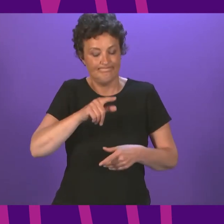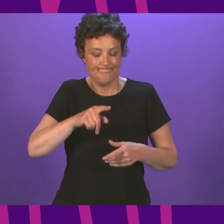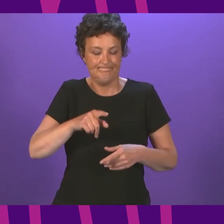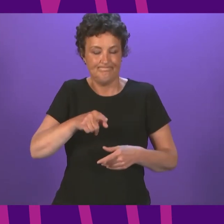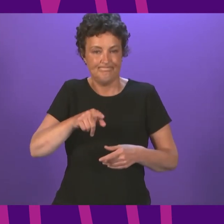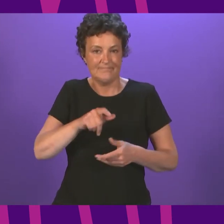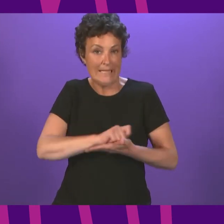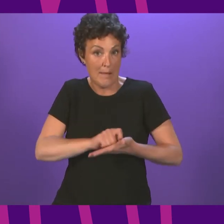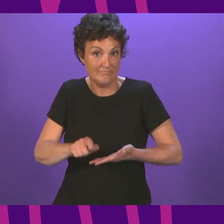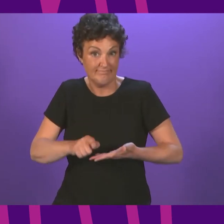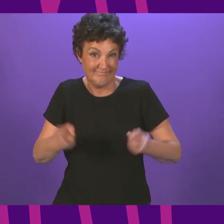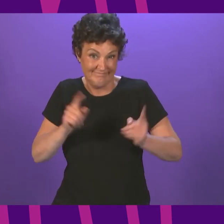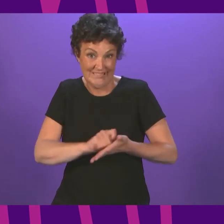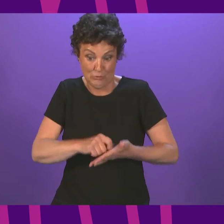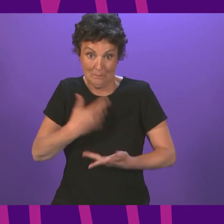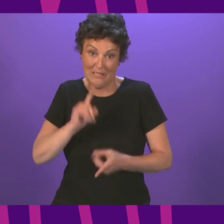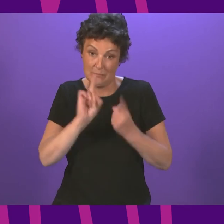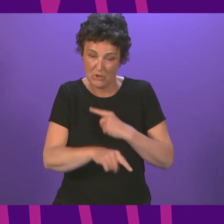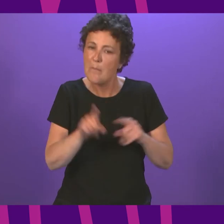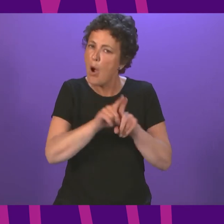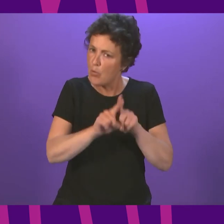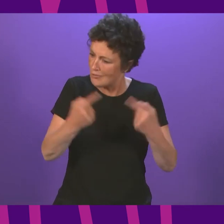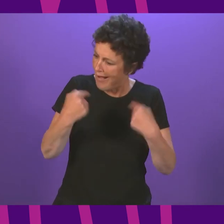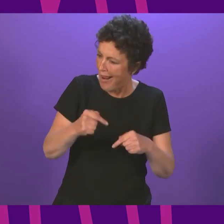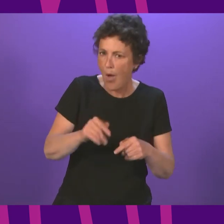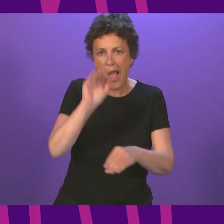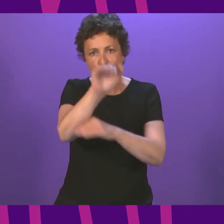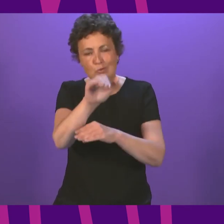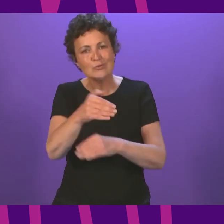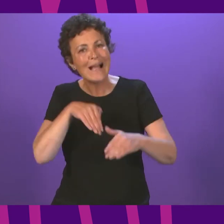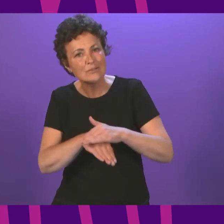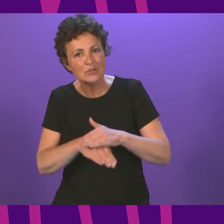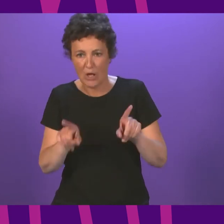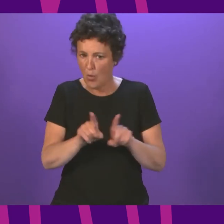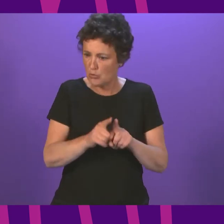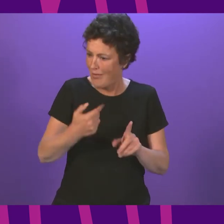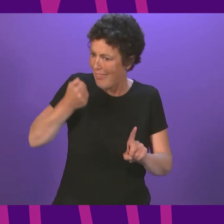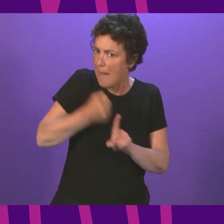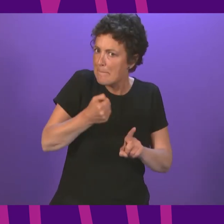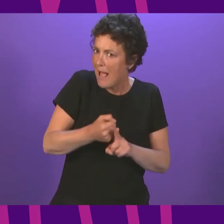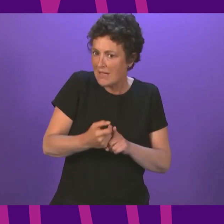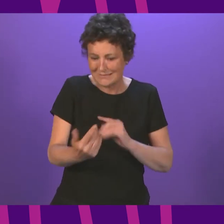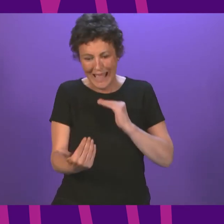“the permissibility of live music in ... indoor and outdoor venues and the impact of limitations on indoor household gatherings”.